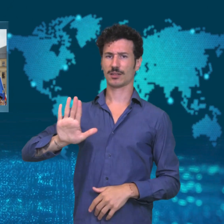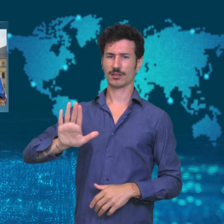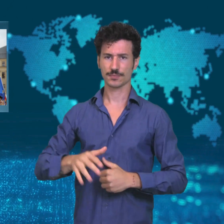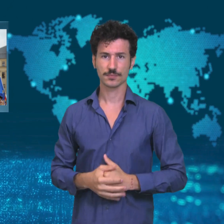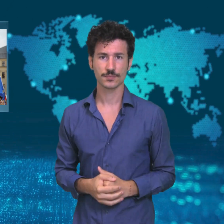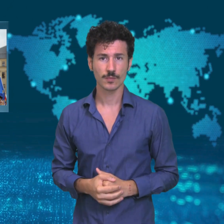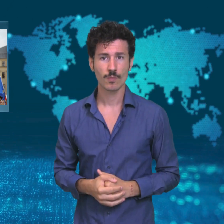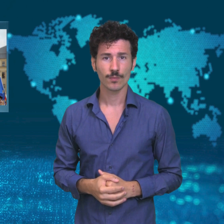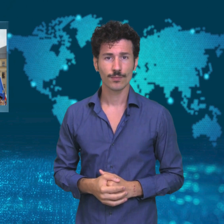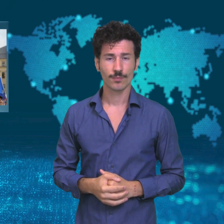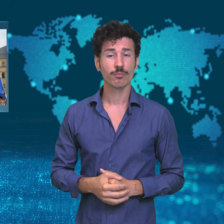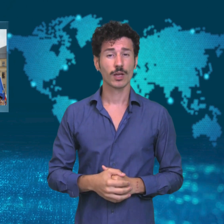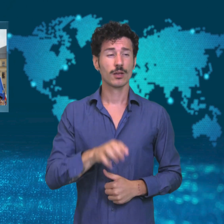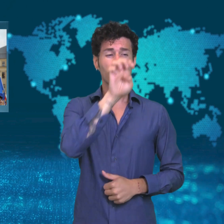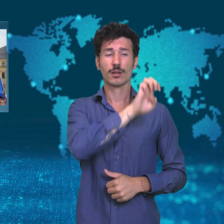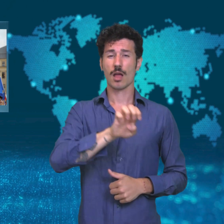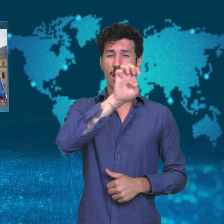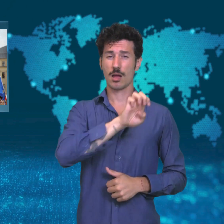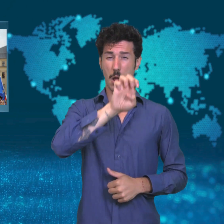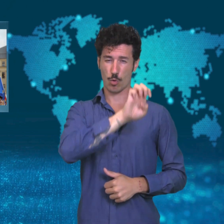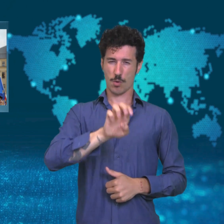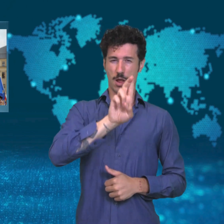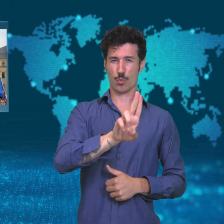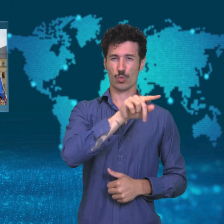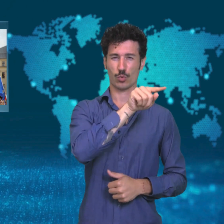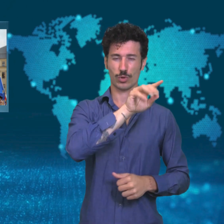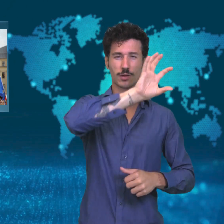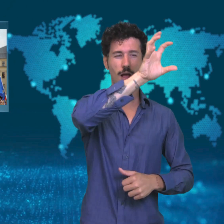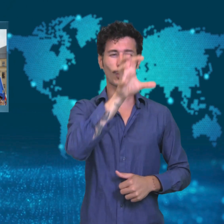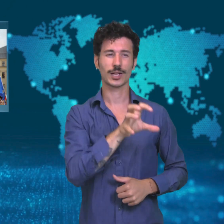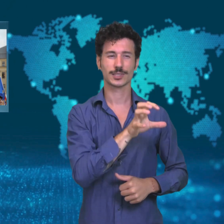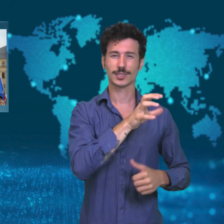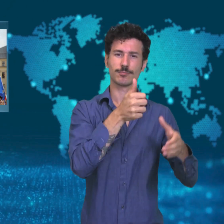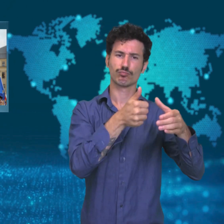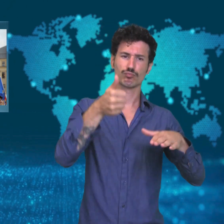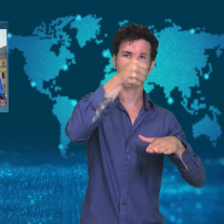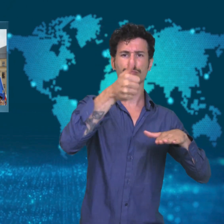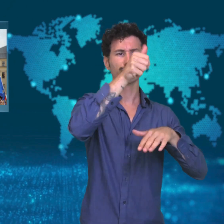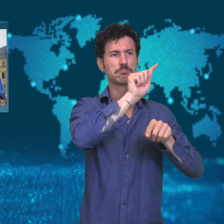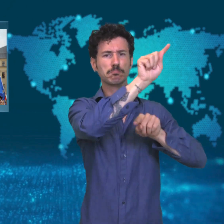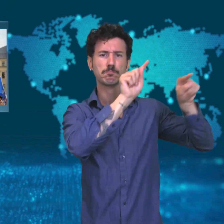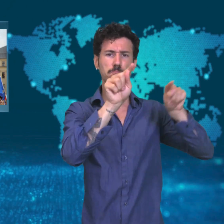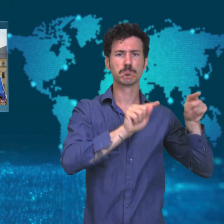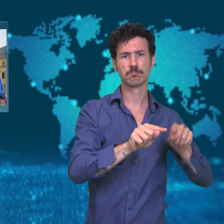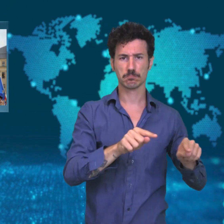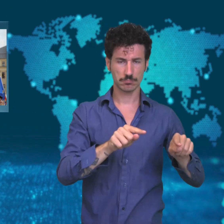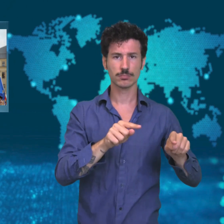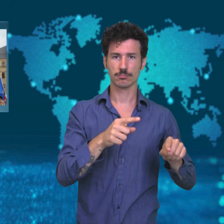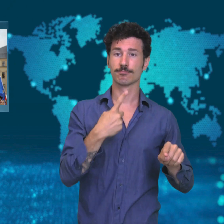Some leaders of European countries are considering